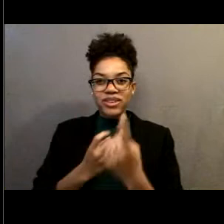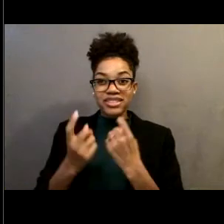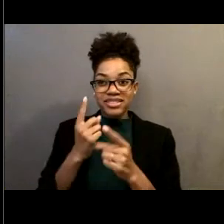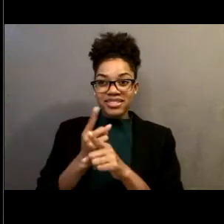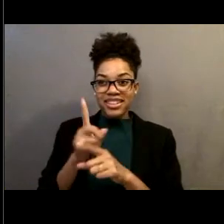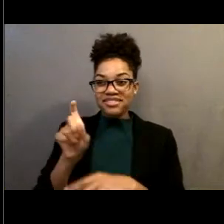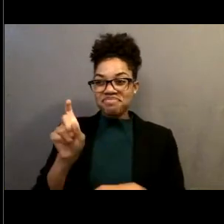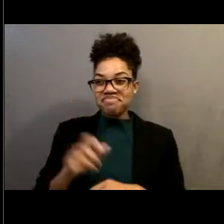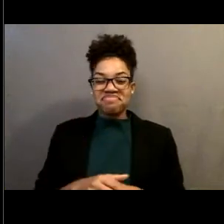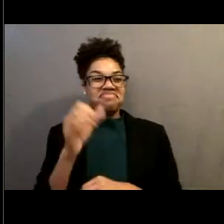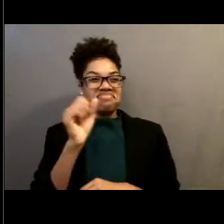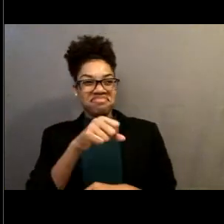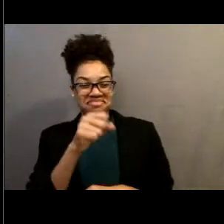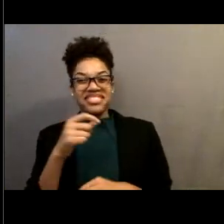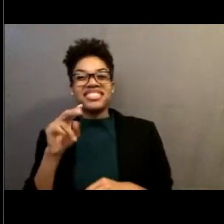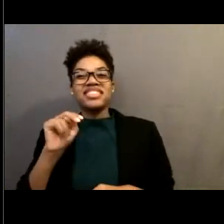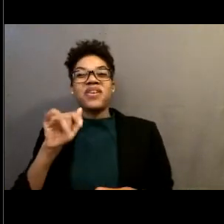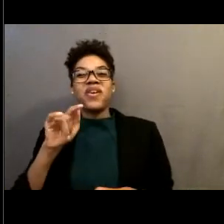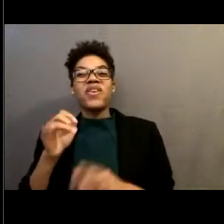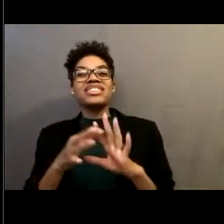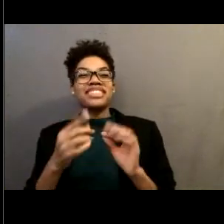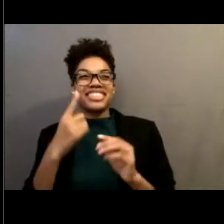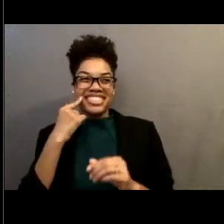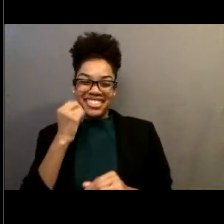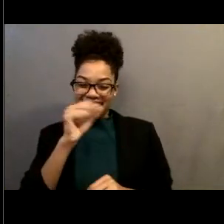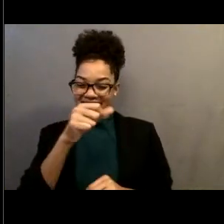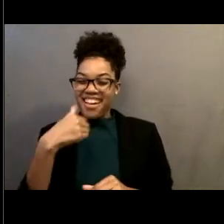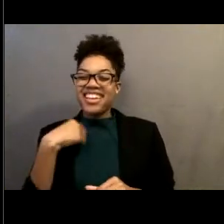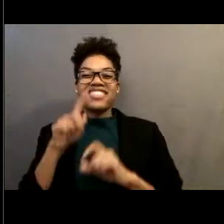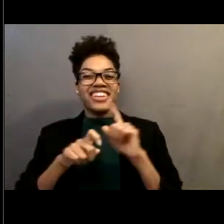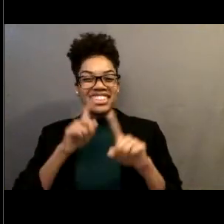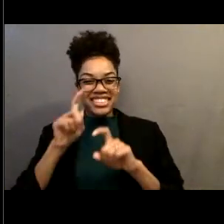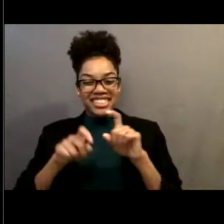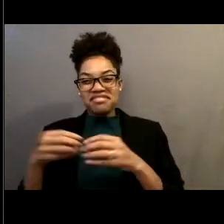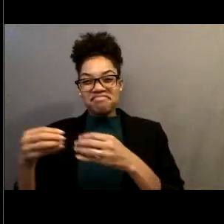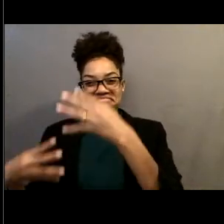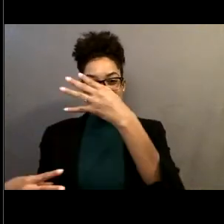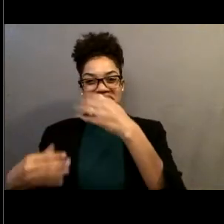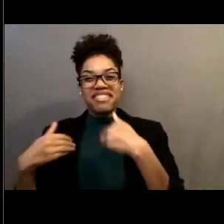So, I'll get some. [Nicole] Good, good guess Tim. We have a couple of questions.